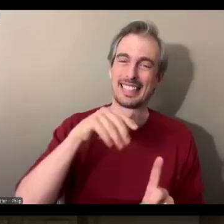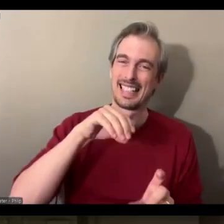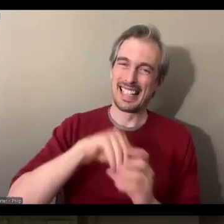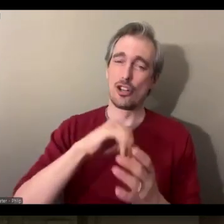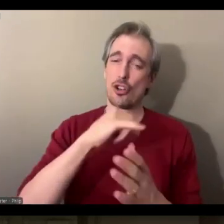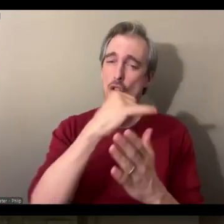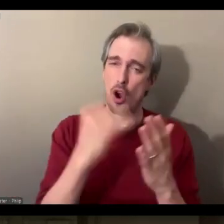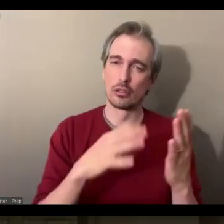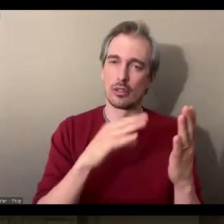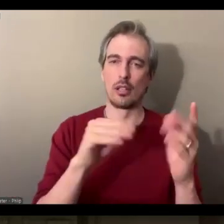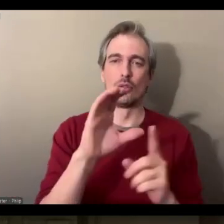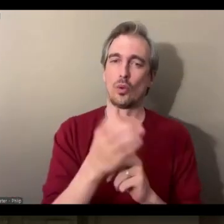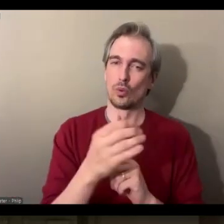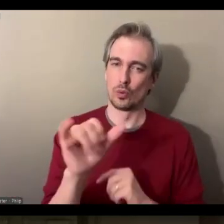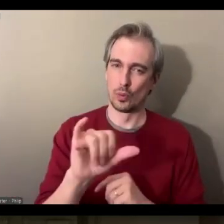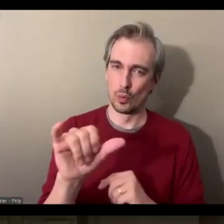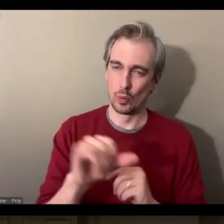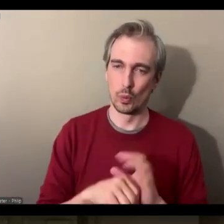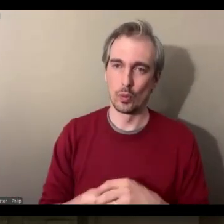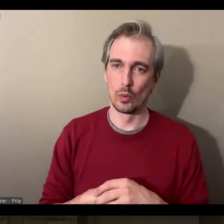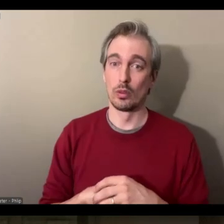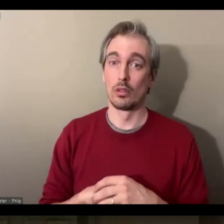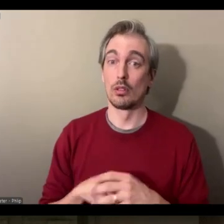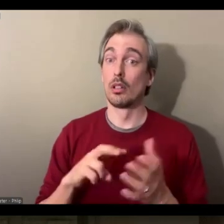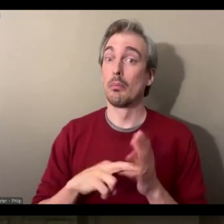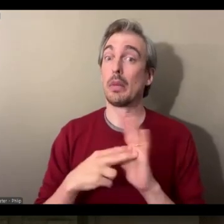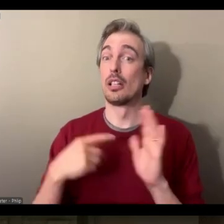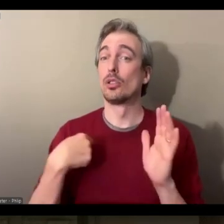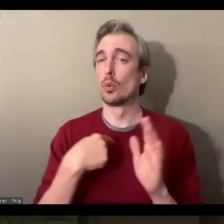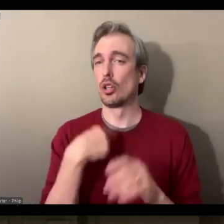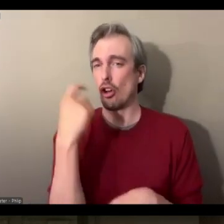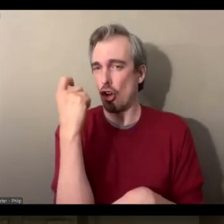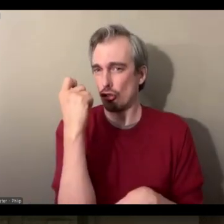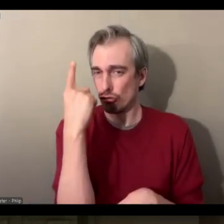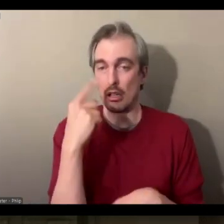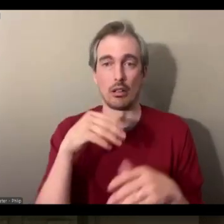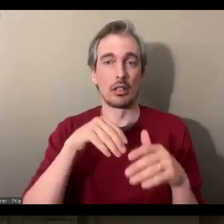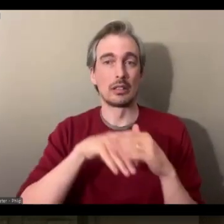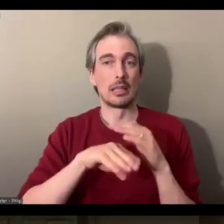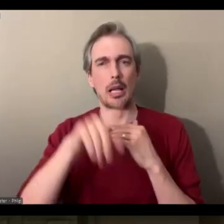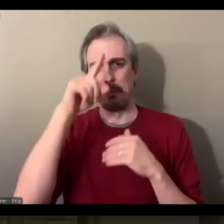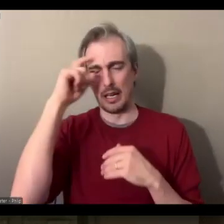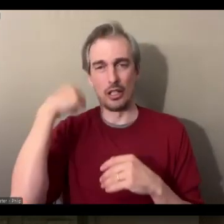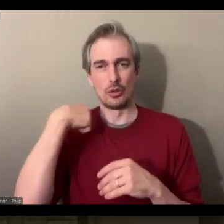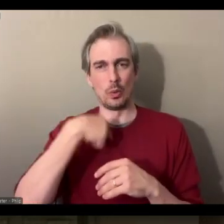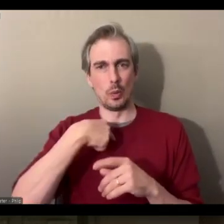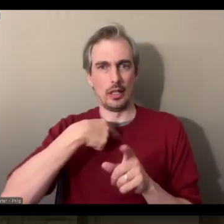accessibility because we get to be specialists. We get to think about one specific sector that has